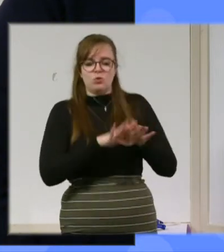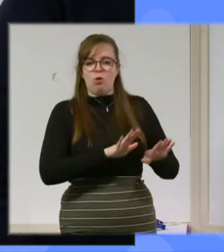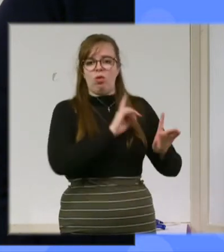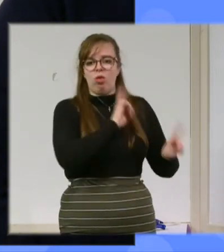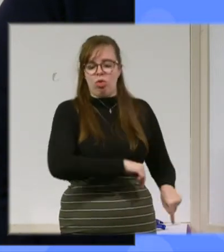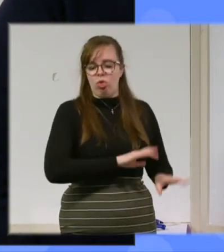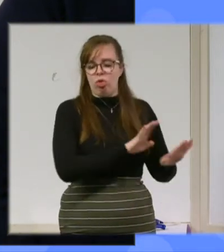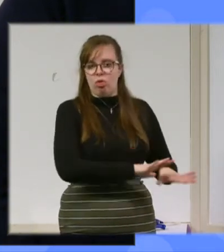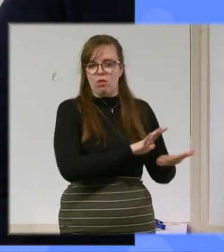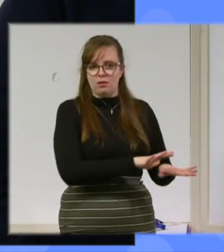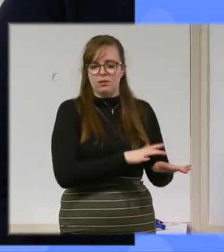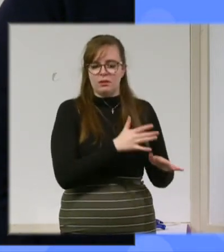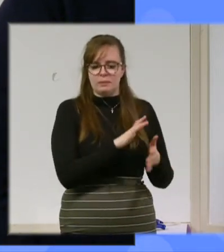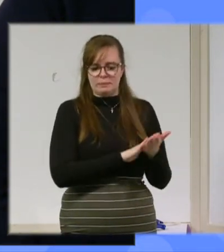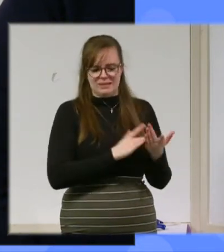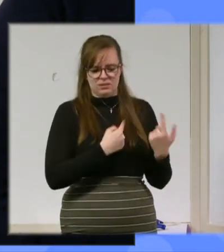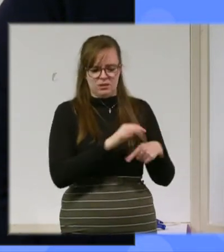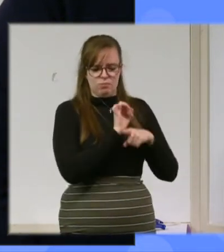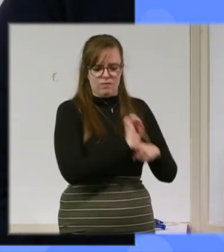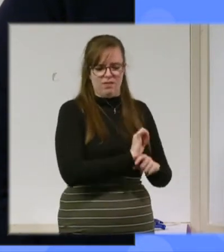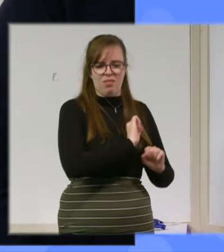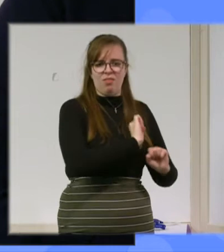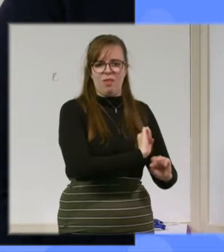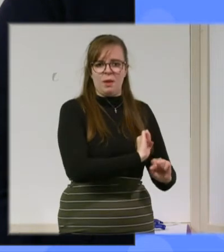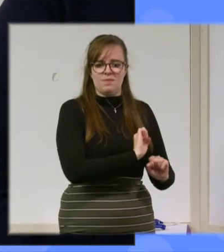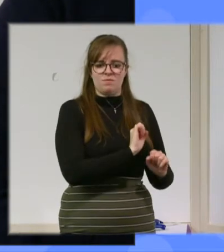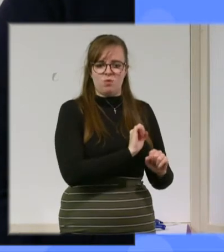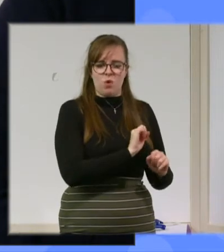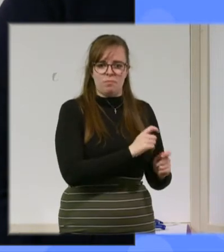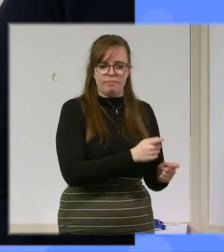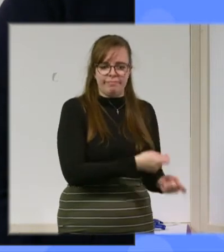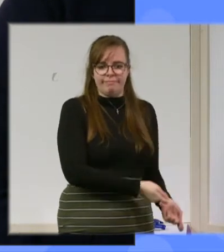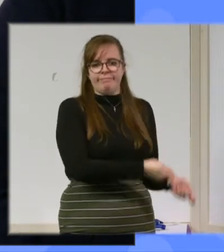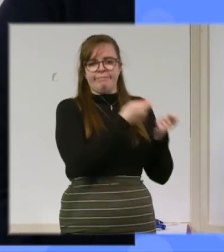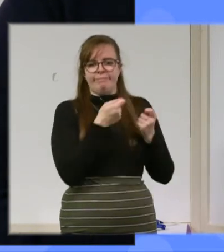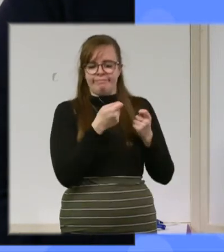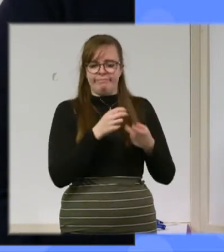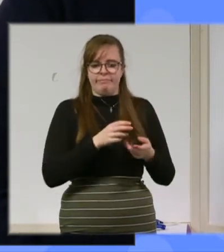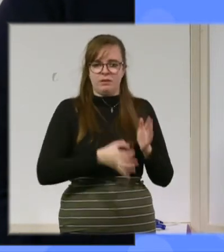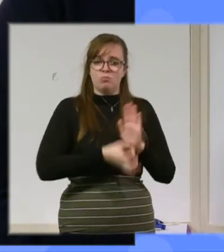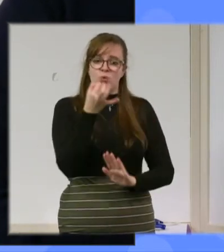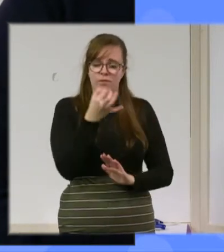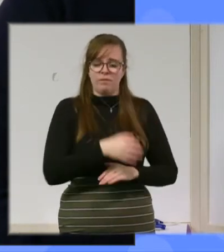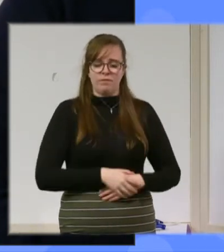preventing the opposition from from getting worse so there are many choices